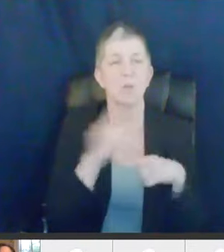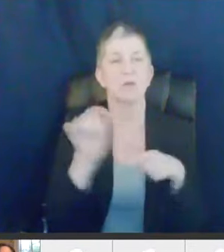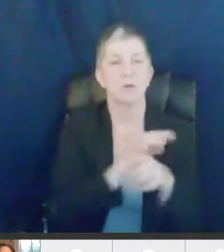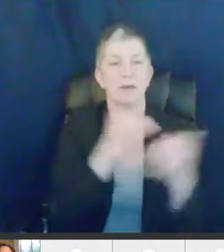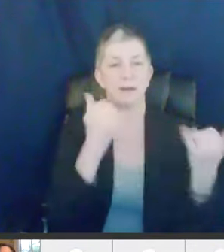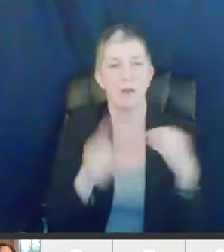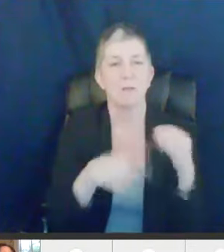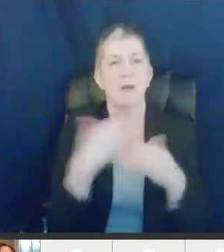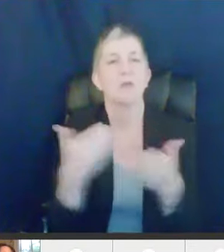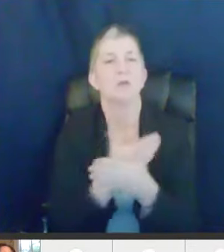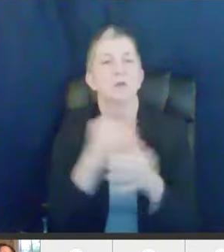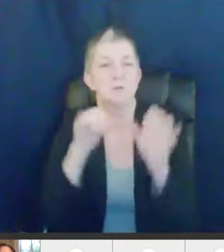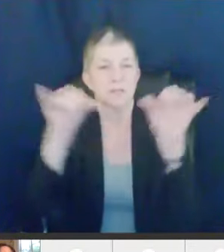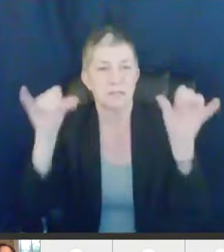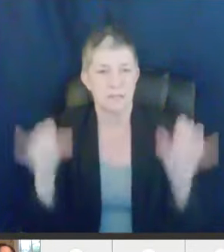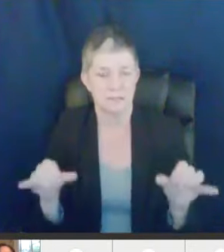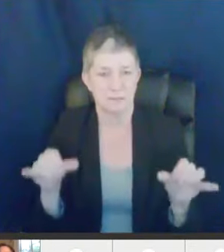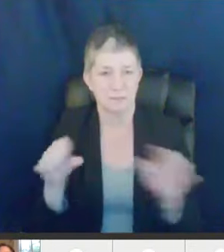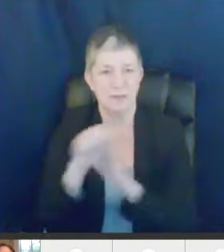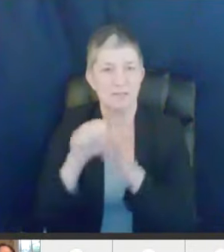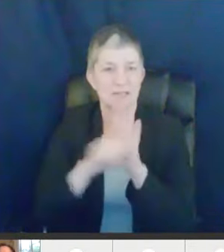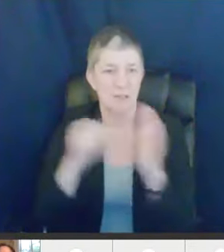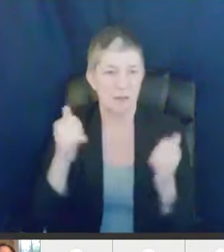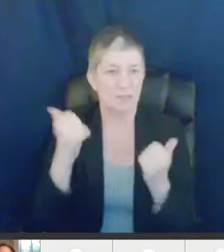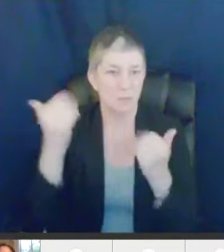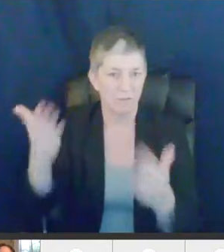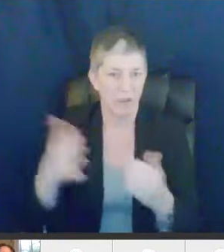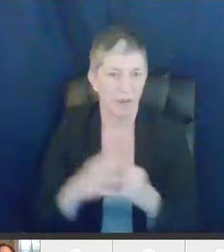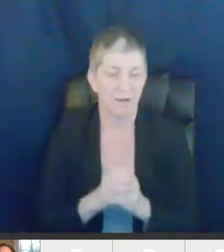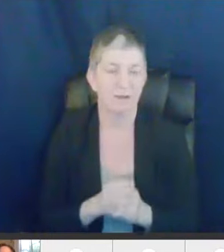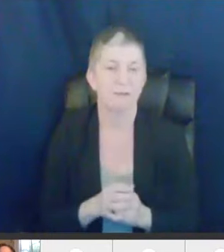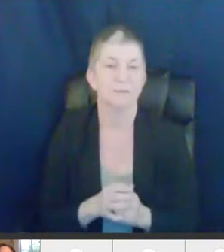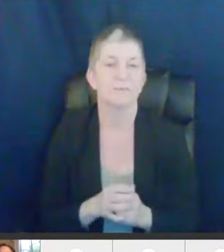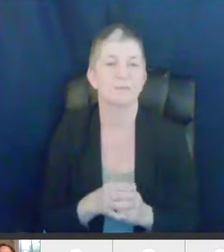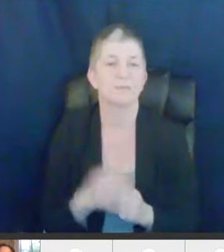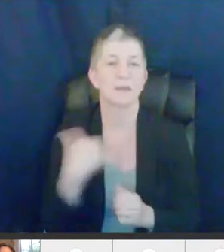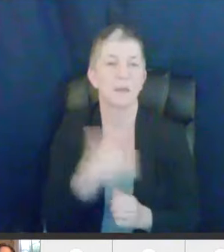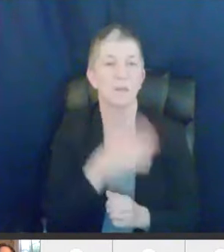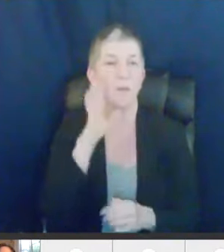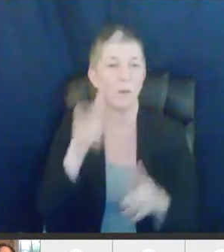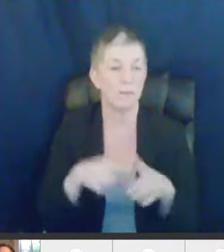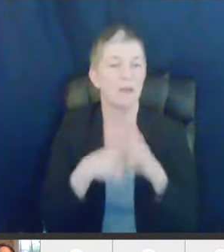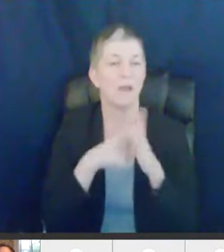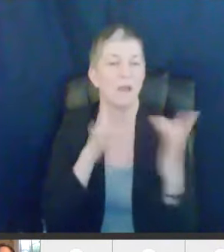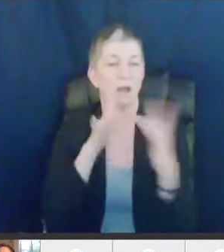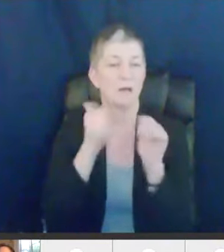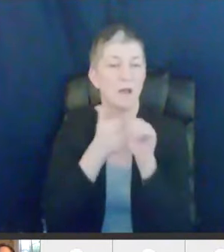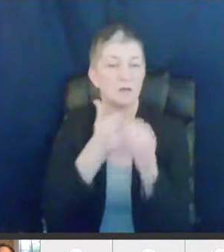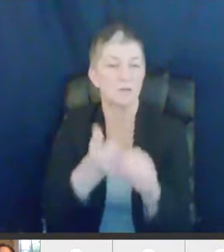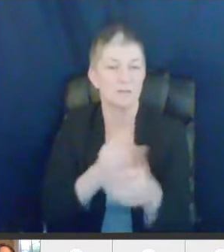that the state has provided and will begin contact tracing next week okay